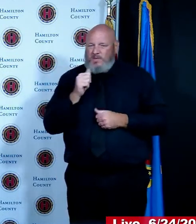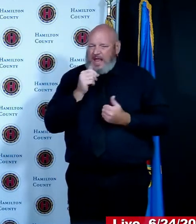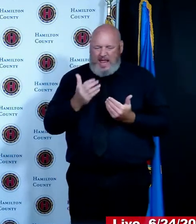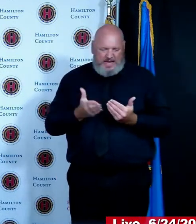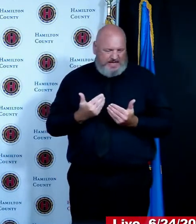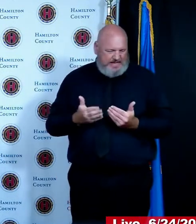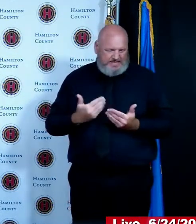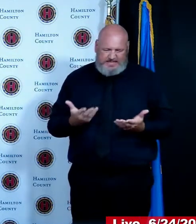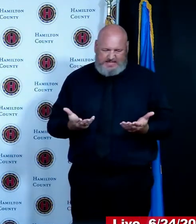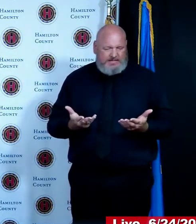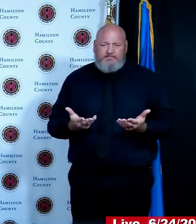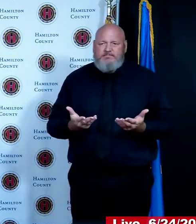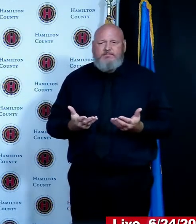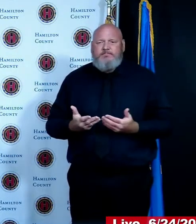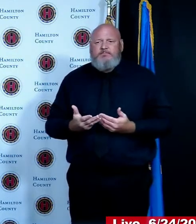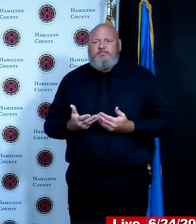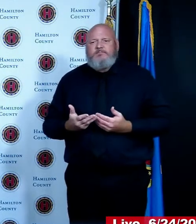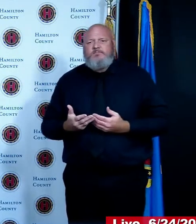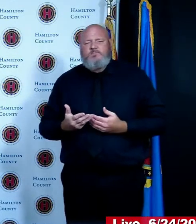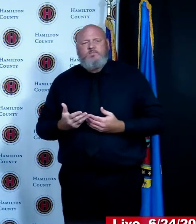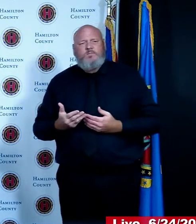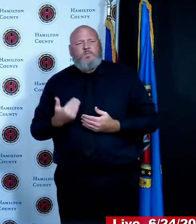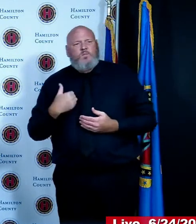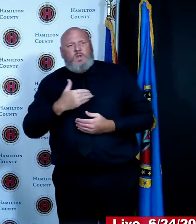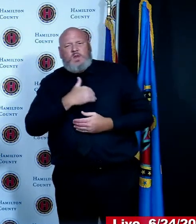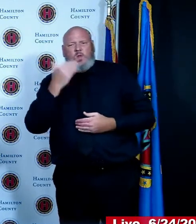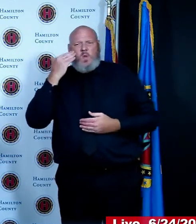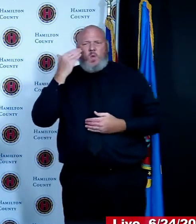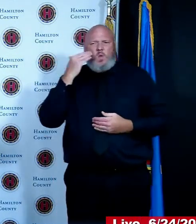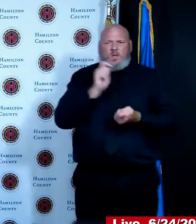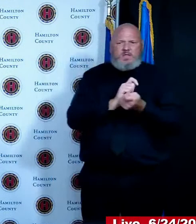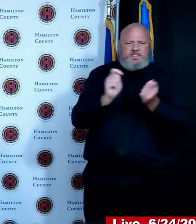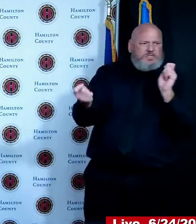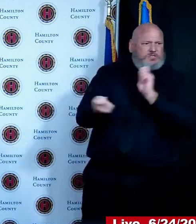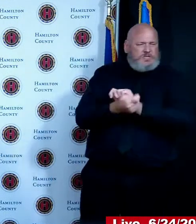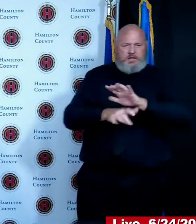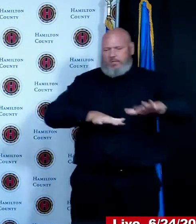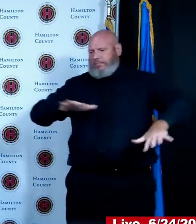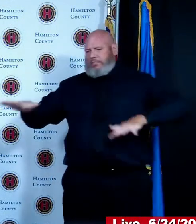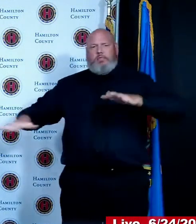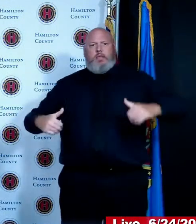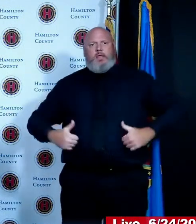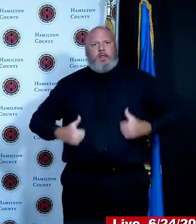lives have been changed forever but because of you we have built a safety